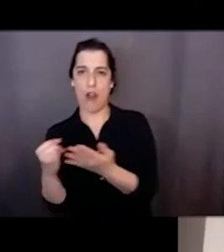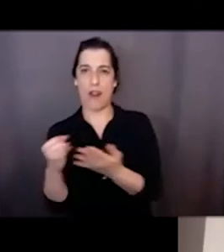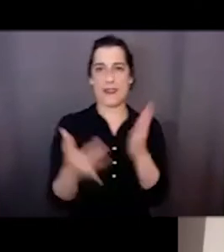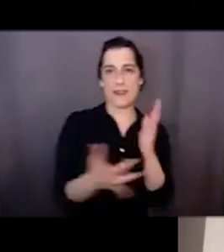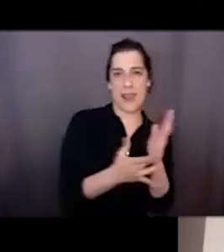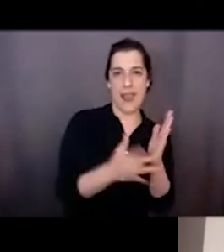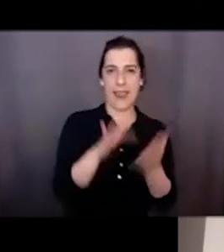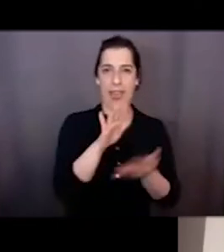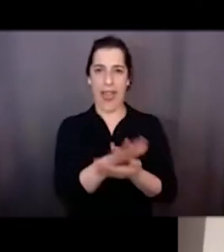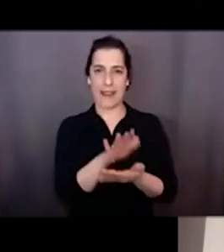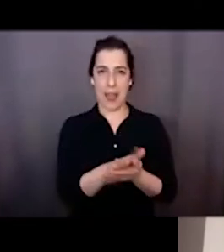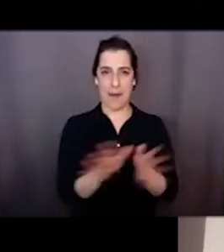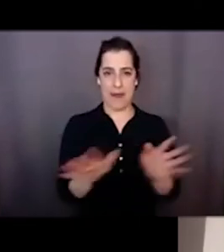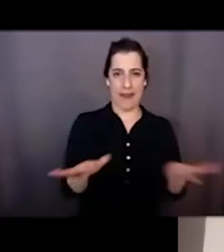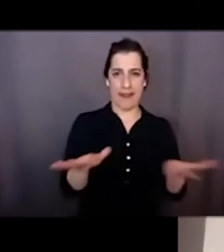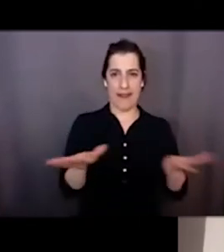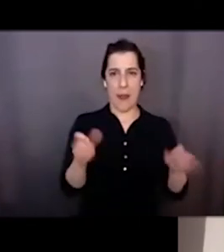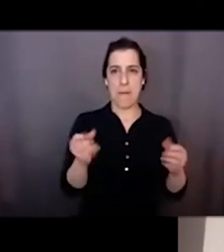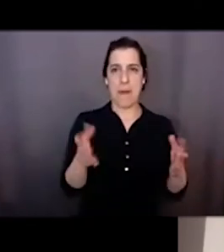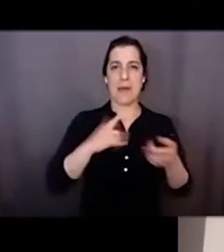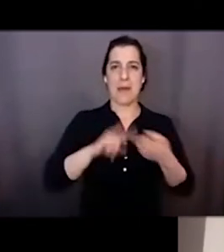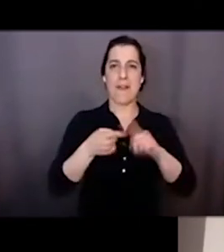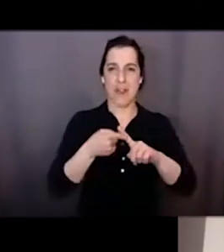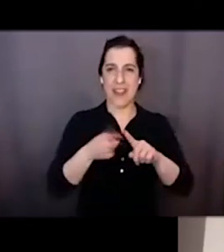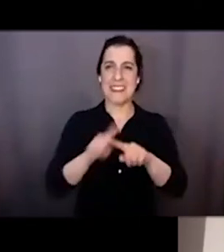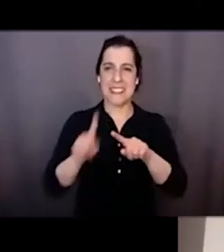many of my friends are in different spectrums of financial stability.